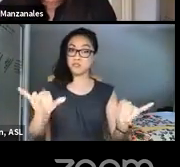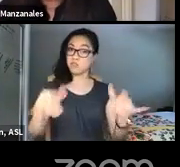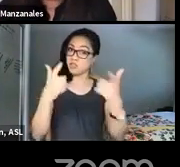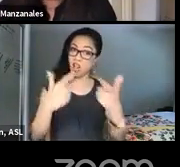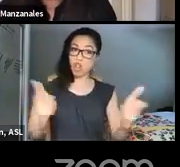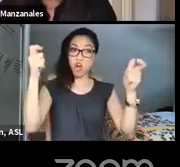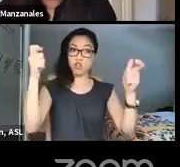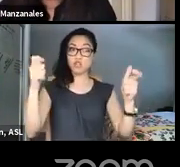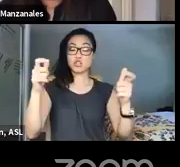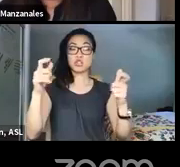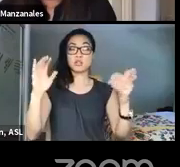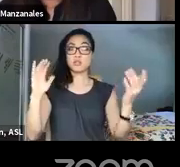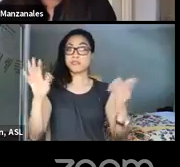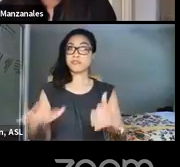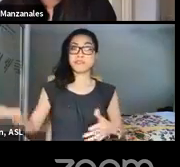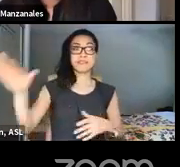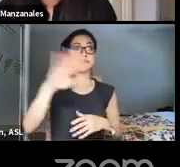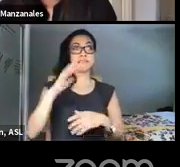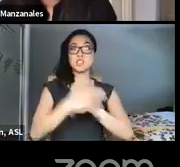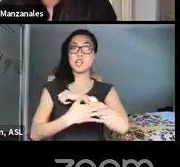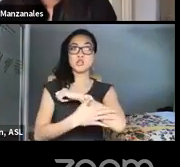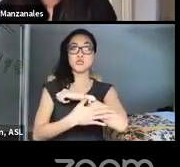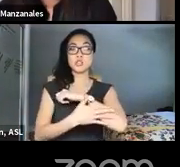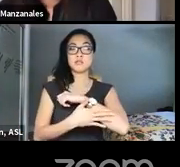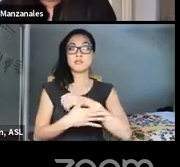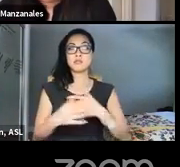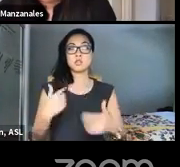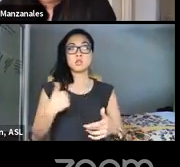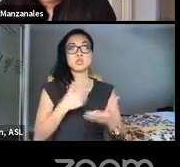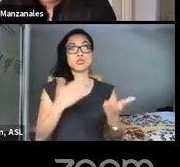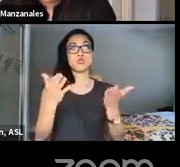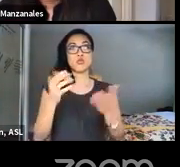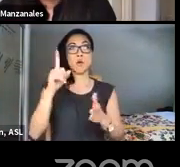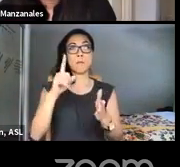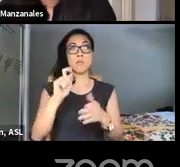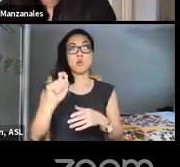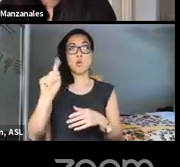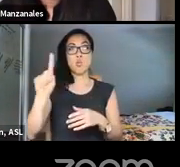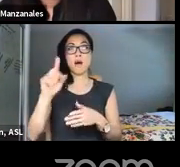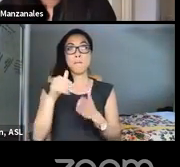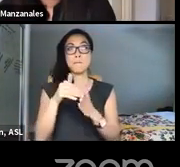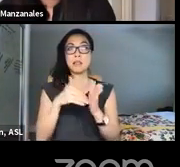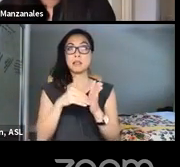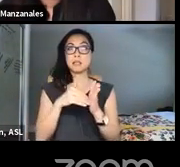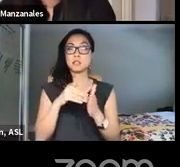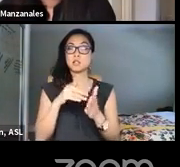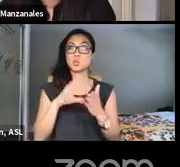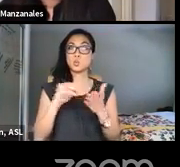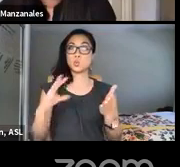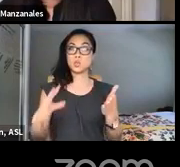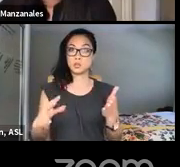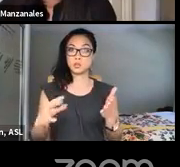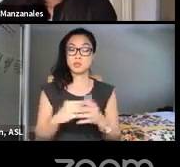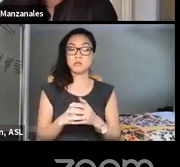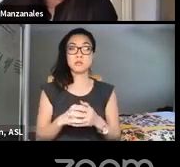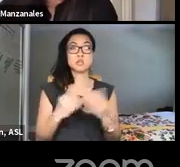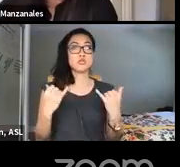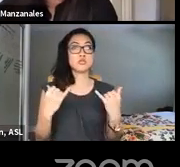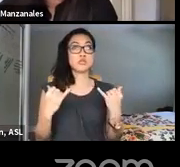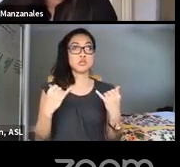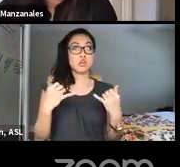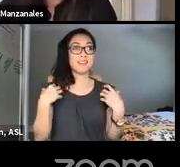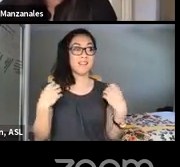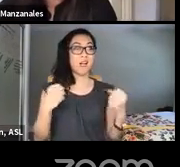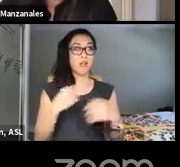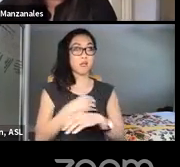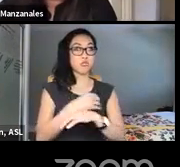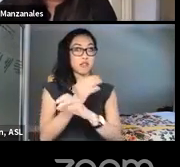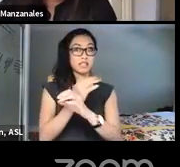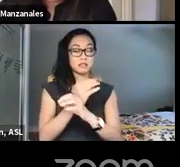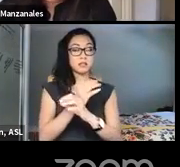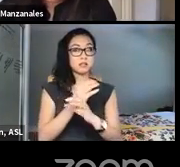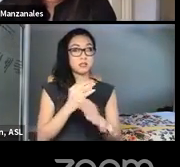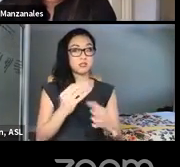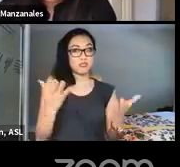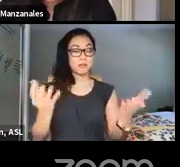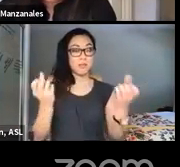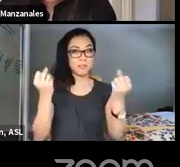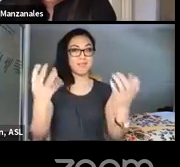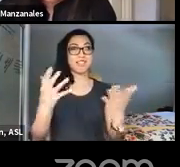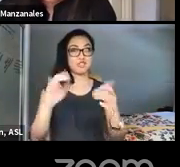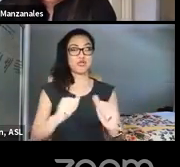take it away? I don't think we can hear you. Un-mute. You're still muted.